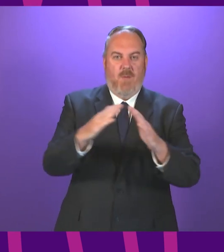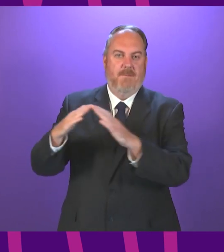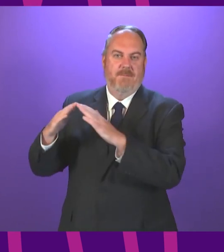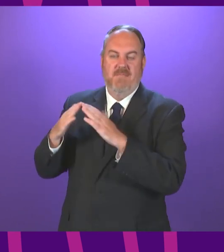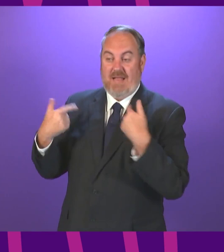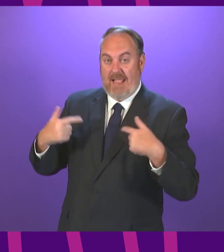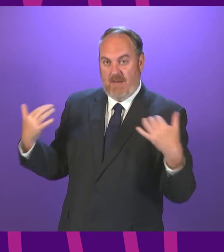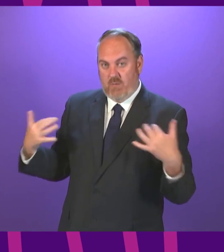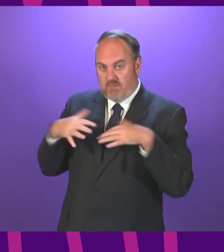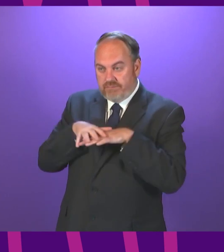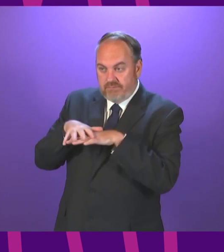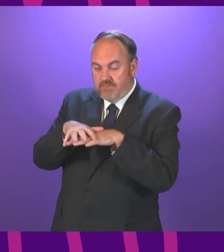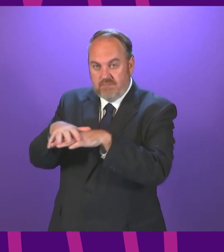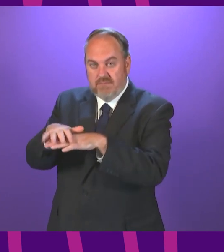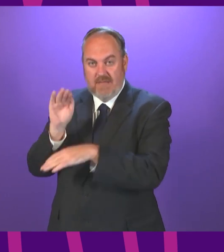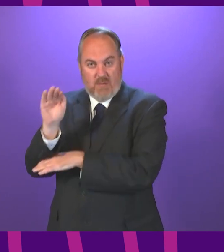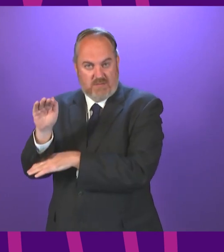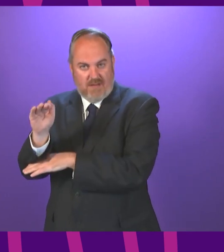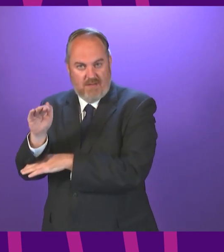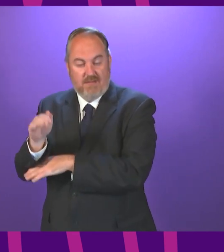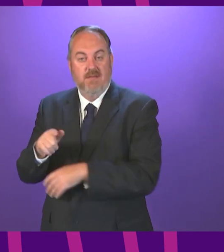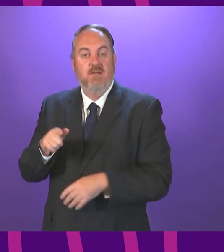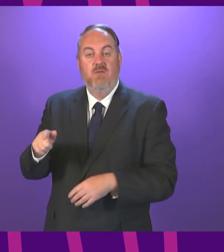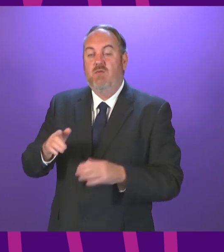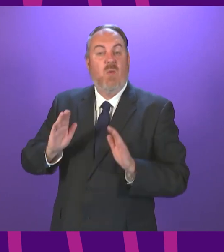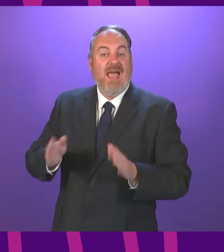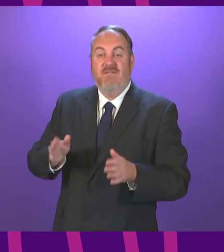risky than meeting indoors is, there will be no requirement to distance within those groups of 15.